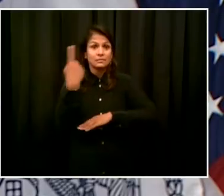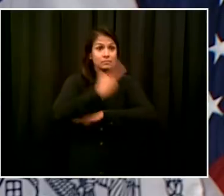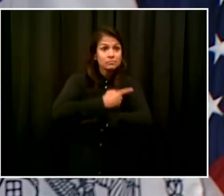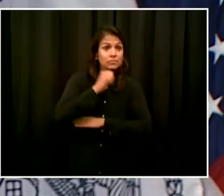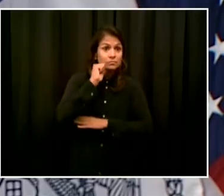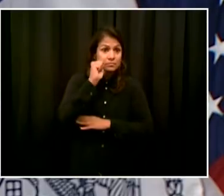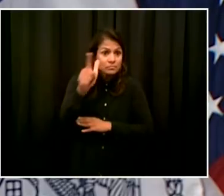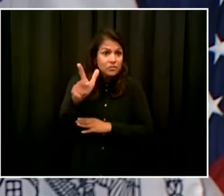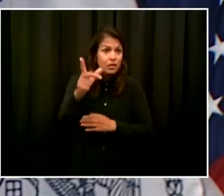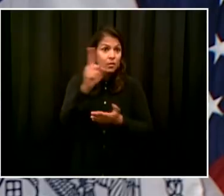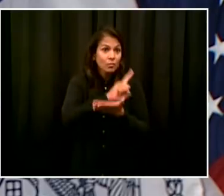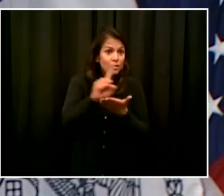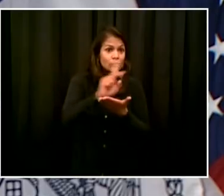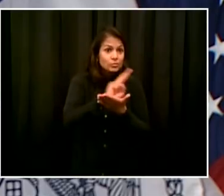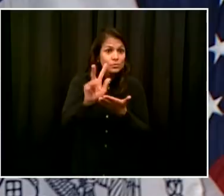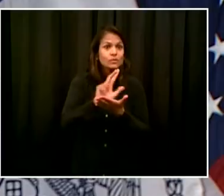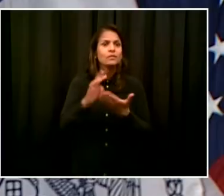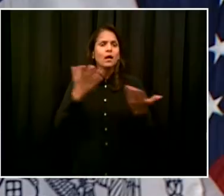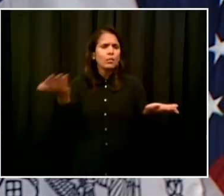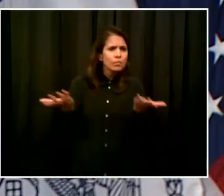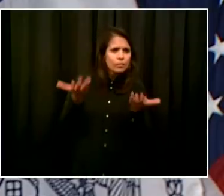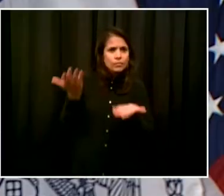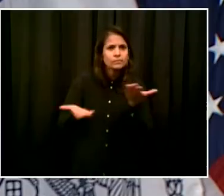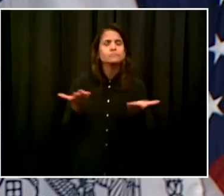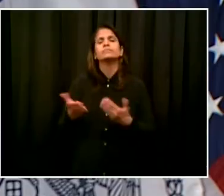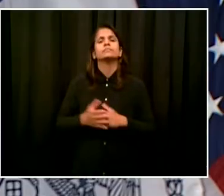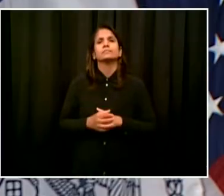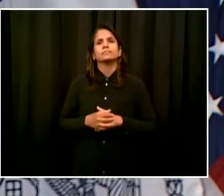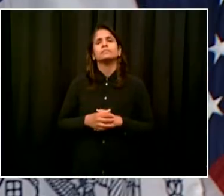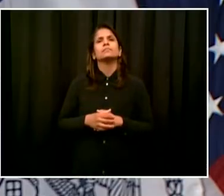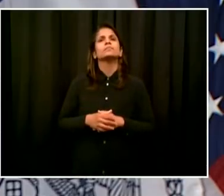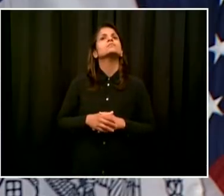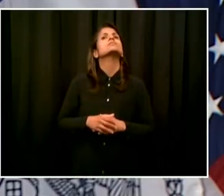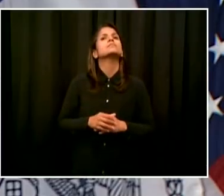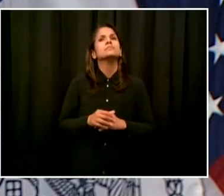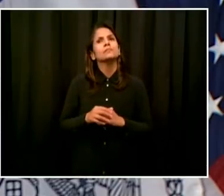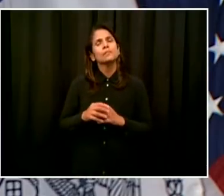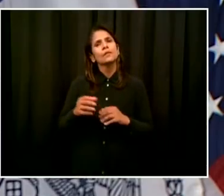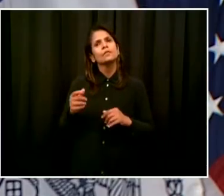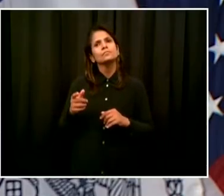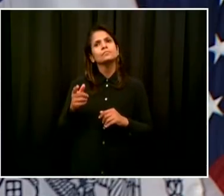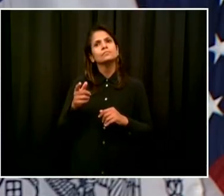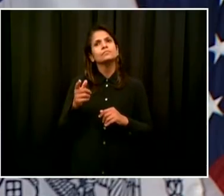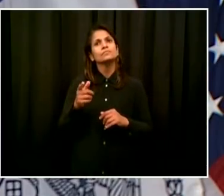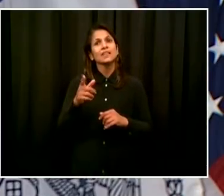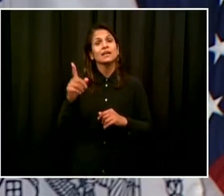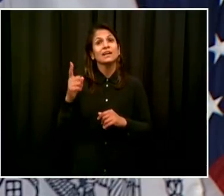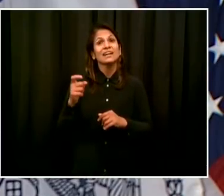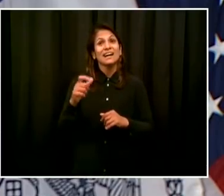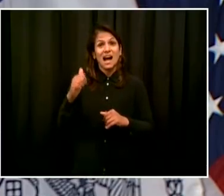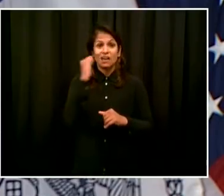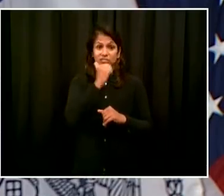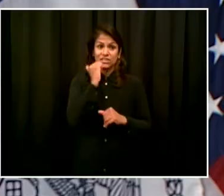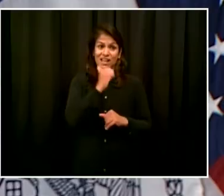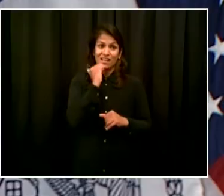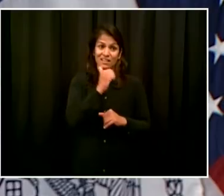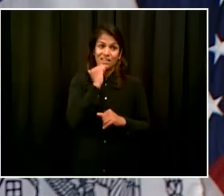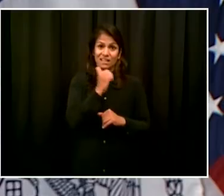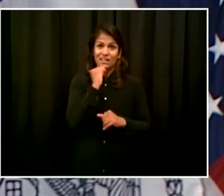IS IT A COUPLE OF ADYS? END OF THE WEEK? WHAT? FAIR QUESTION IS DAY-TO-DAY. LITERALLY GOING